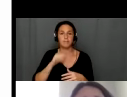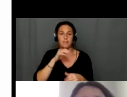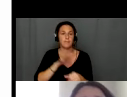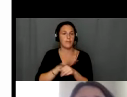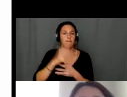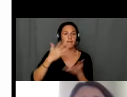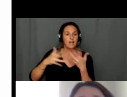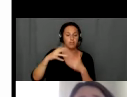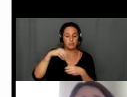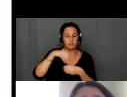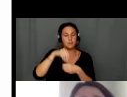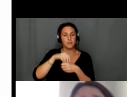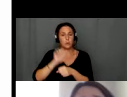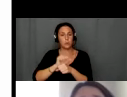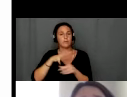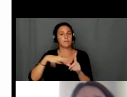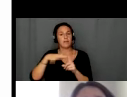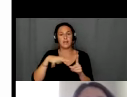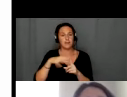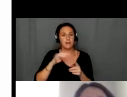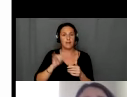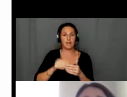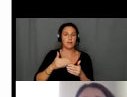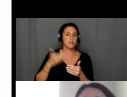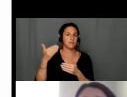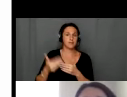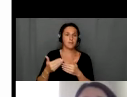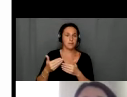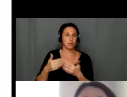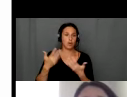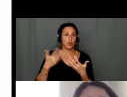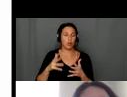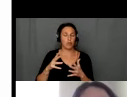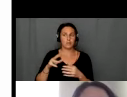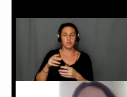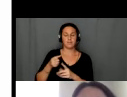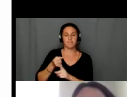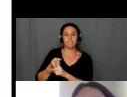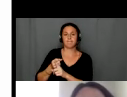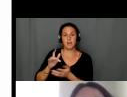environments that exacerbate already existing medical conditions which can